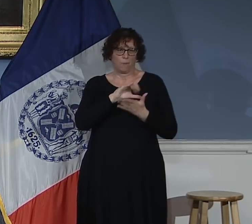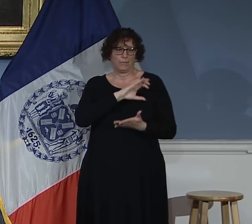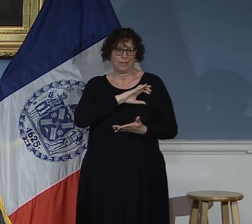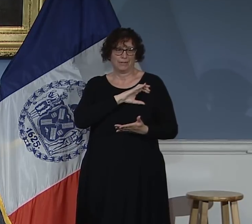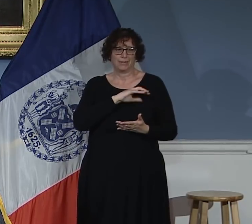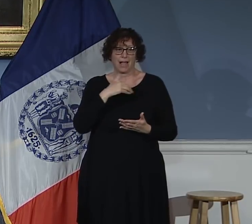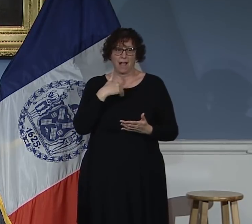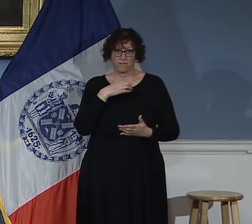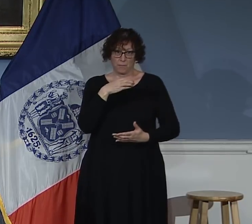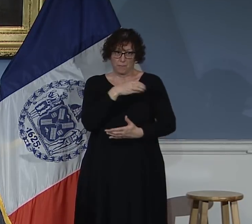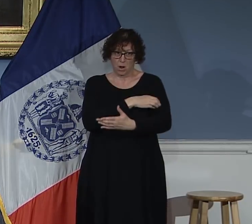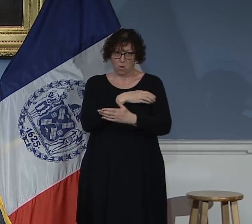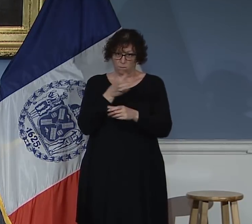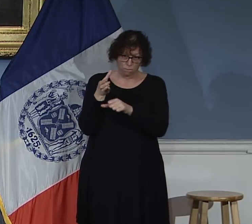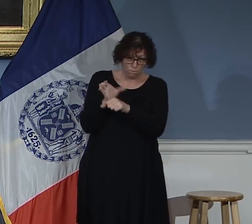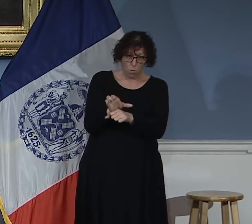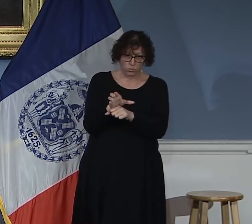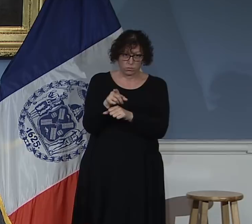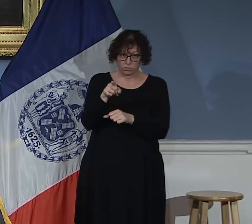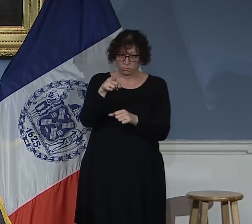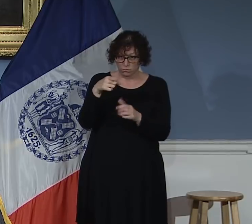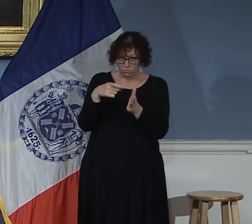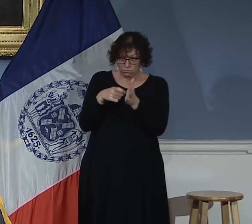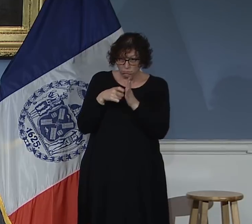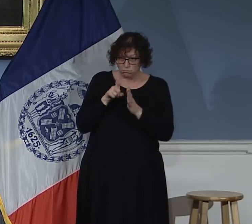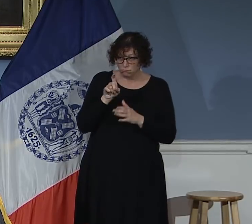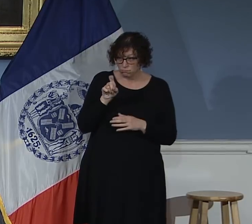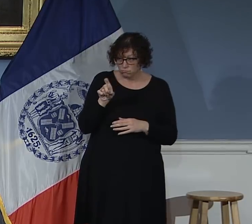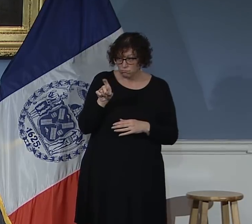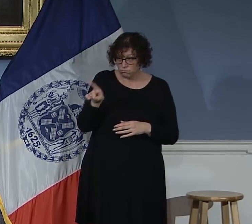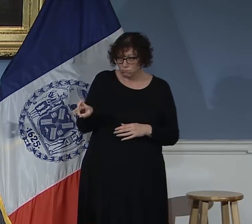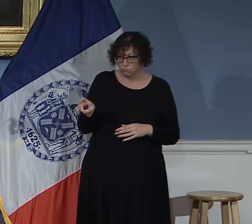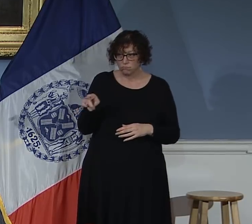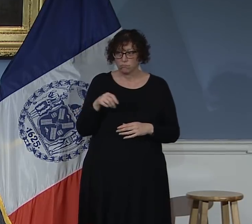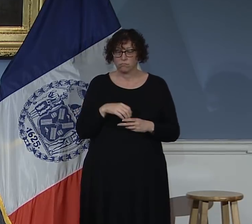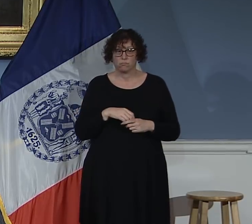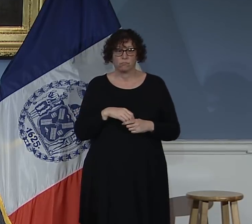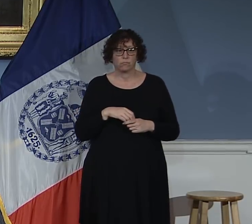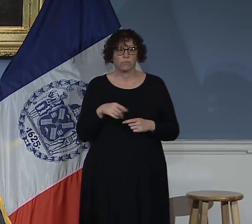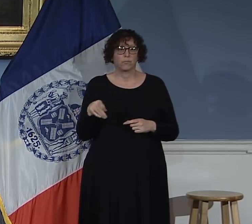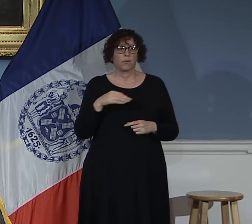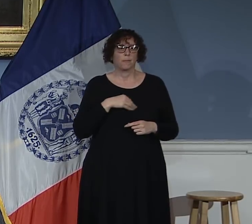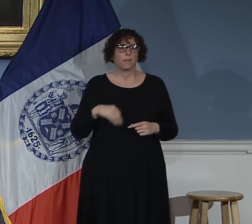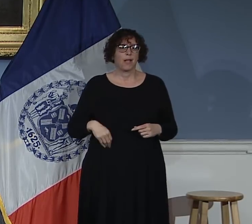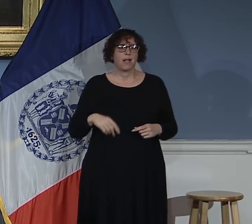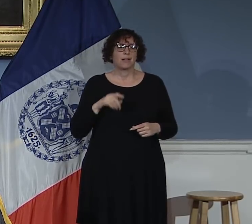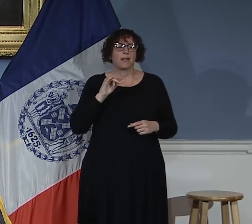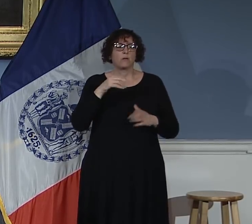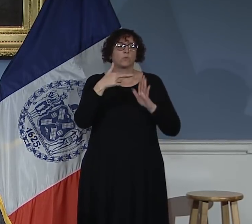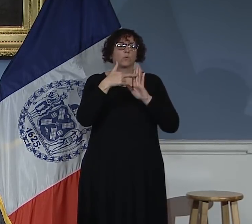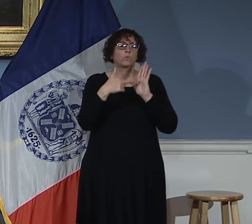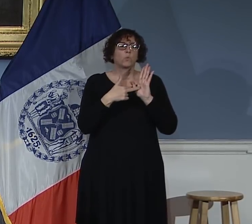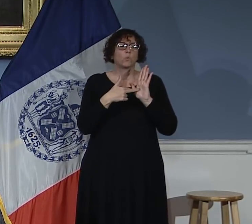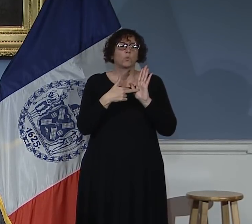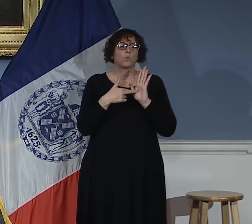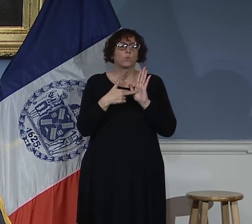RIGHT NOW ENFORCE THE WORKING -- THE ONLY 25% FO -- IS IT IF I